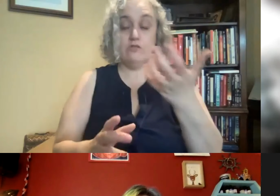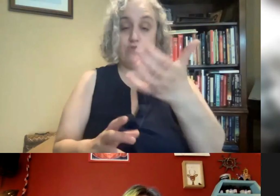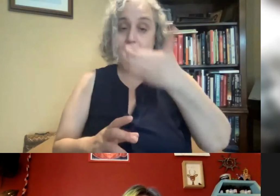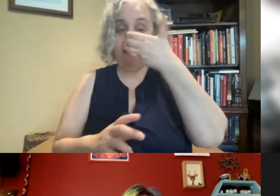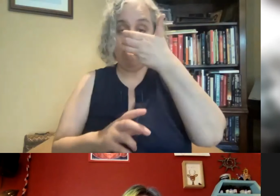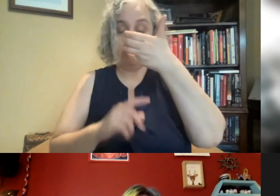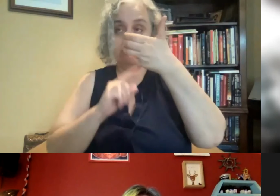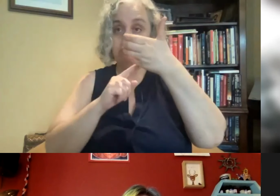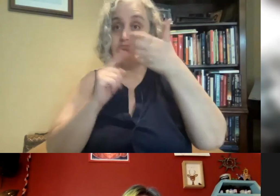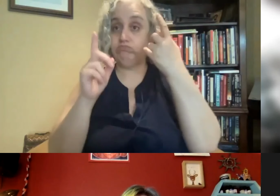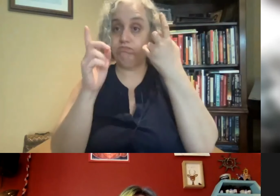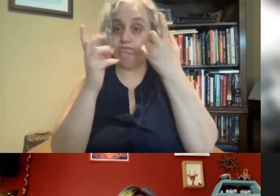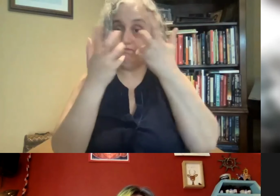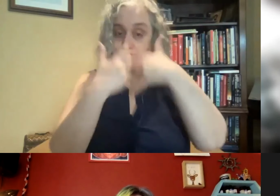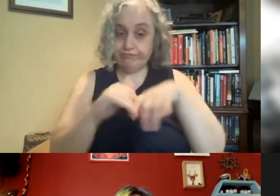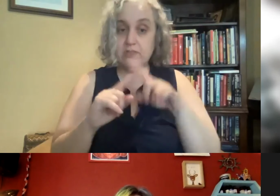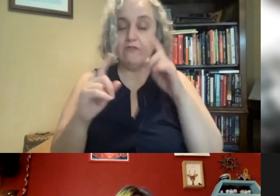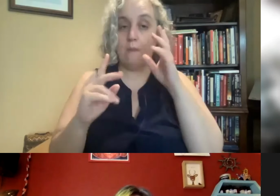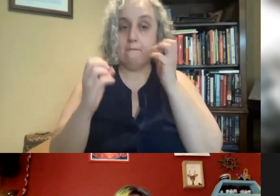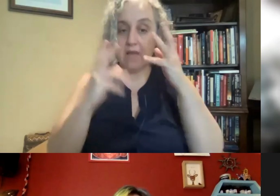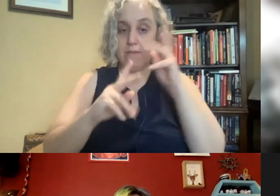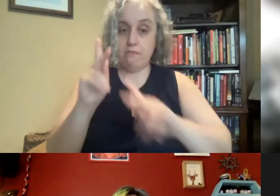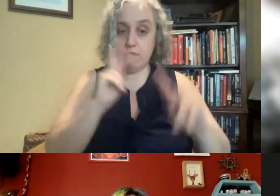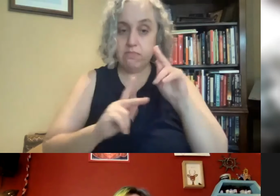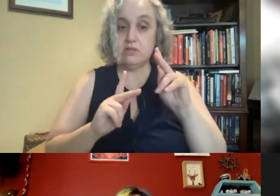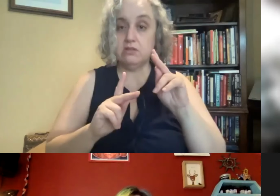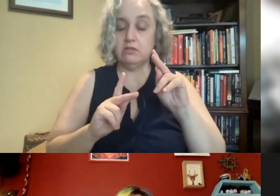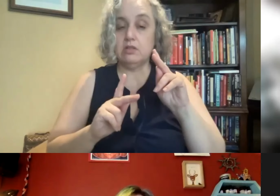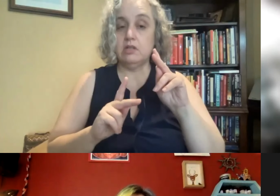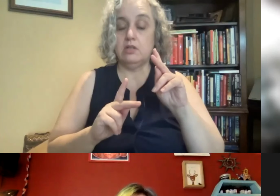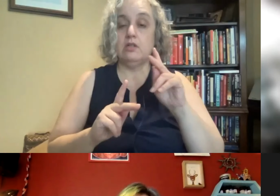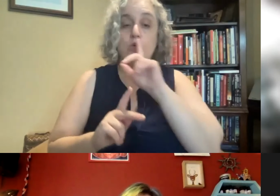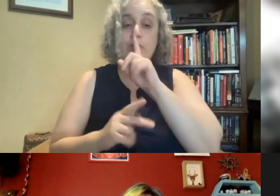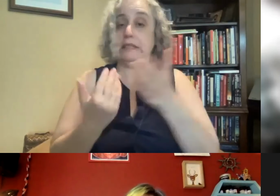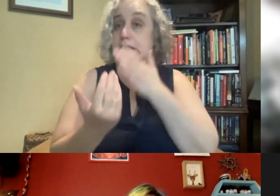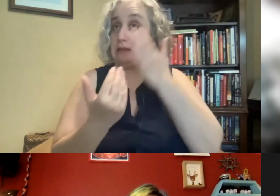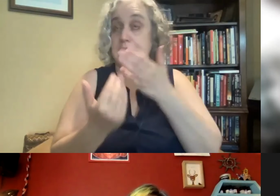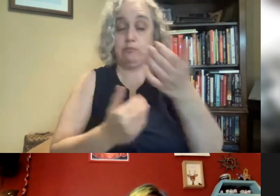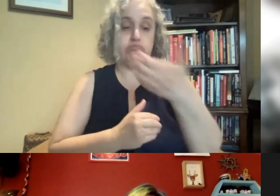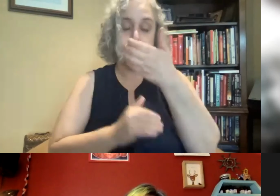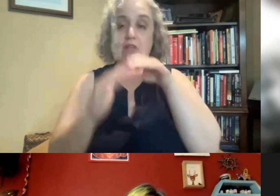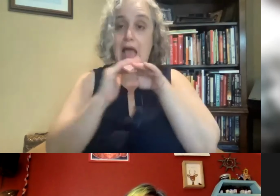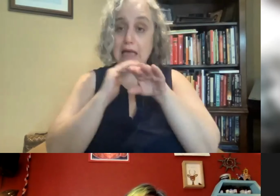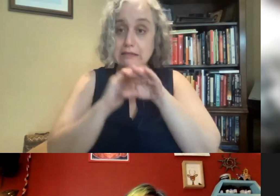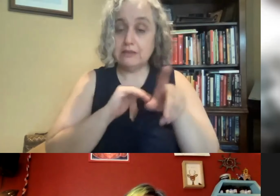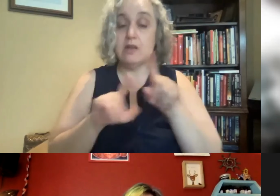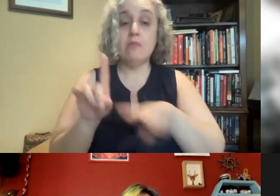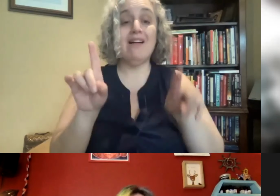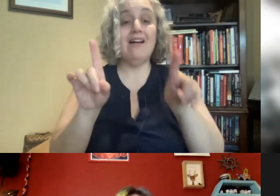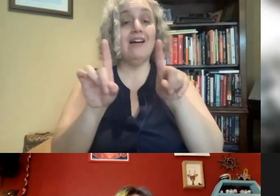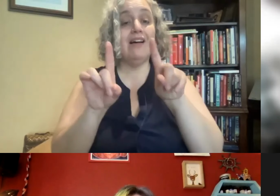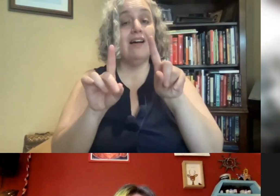many people can be a very easy way to access things, but then I don't know about